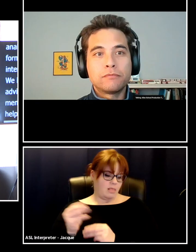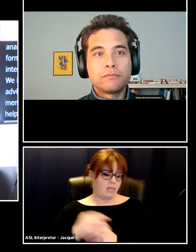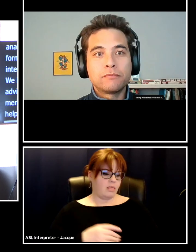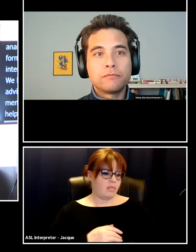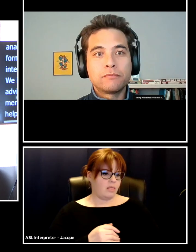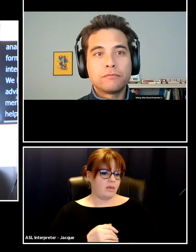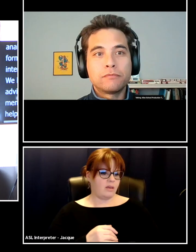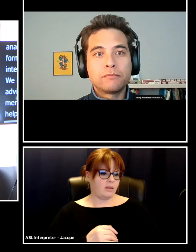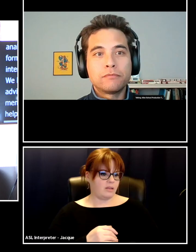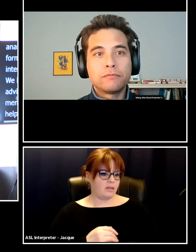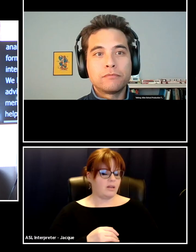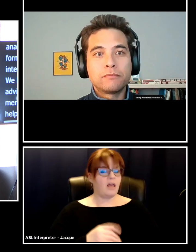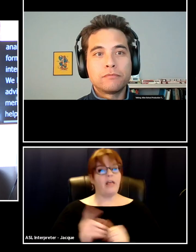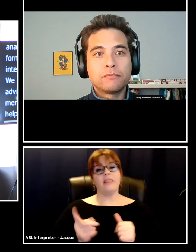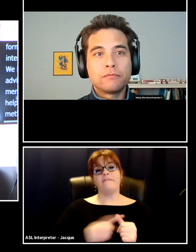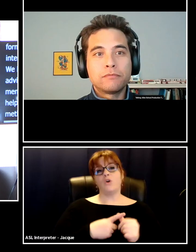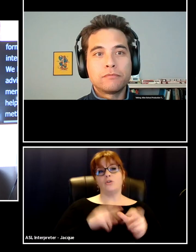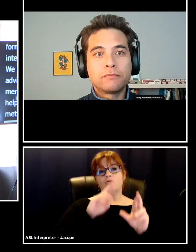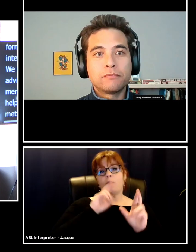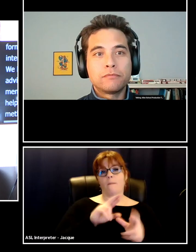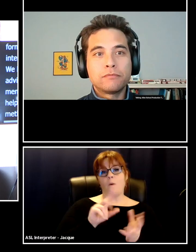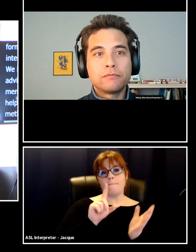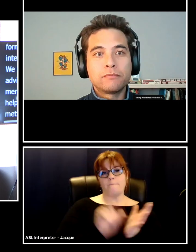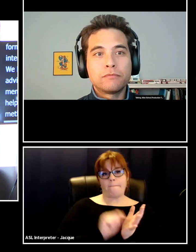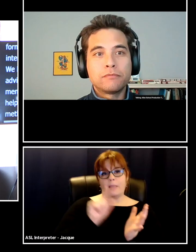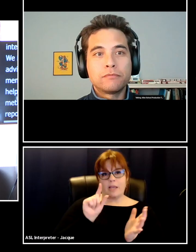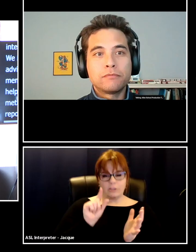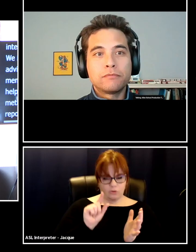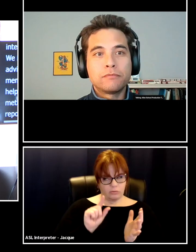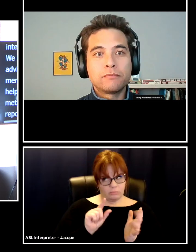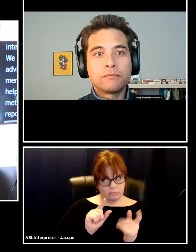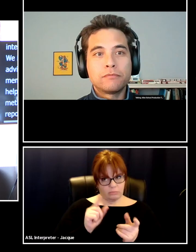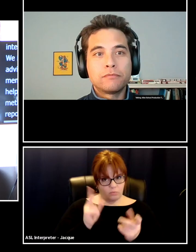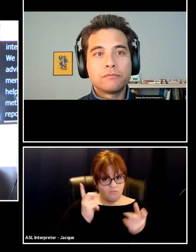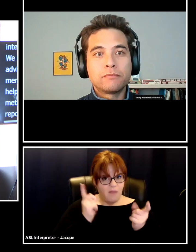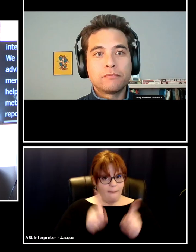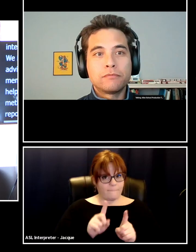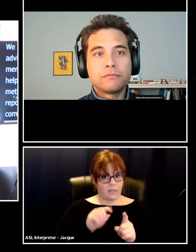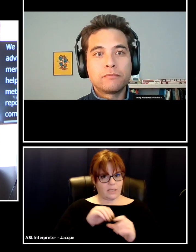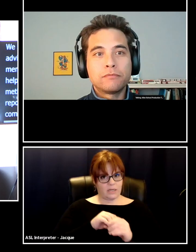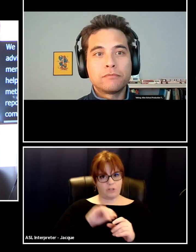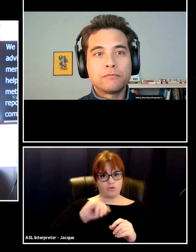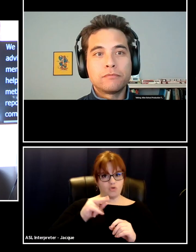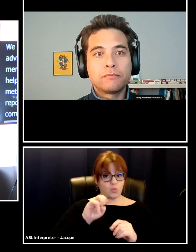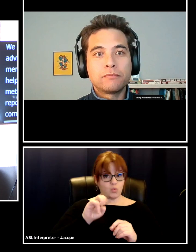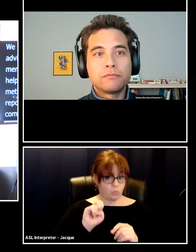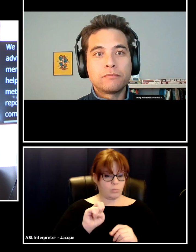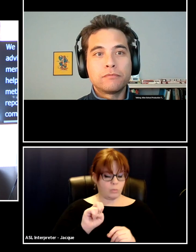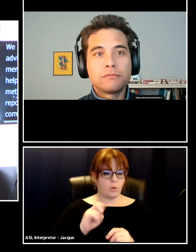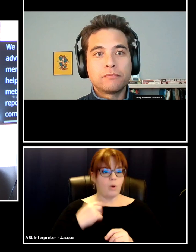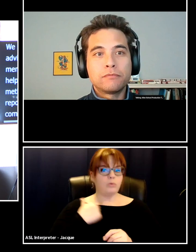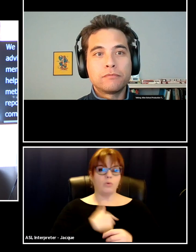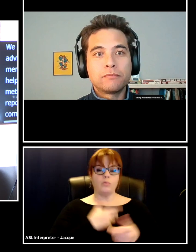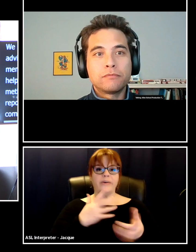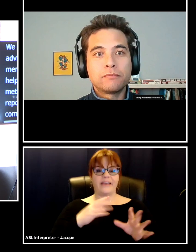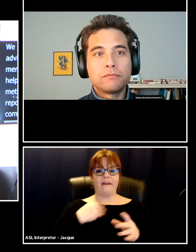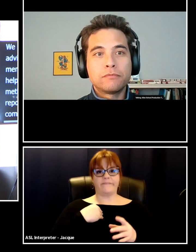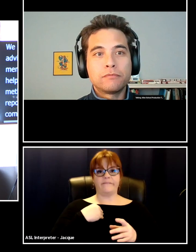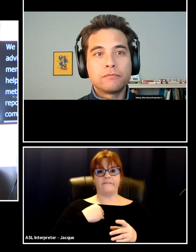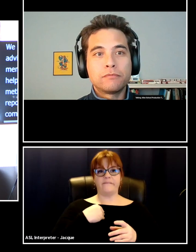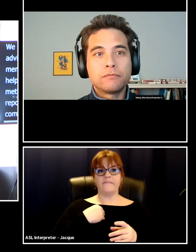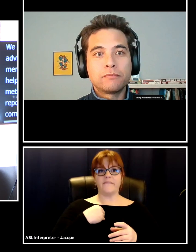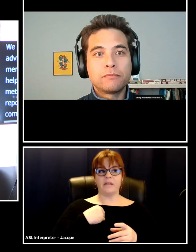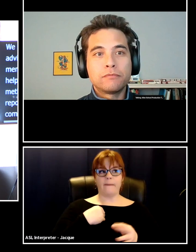and the first report publication um will be coming up in June. Um so we have a um uh a